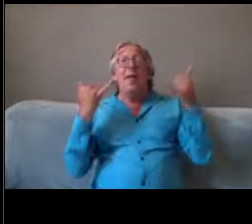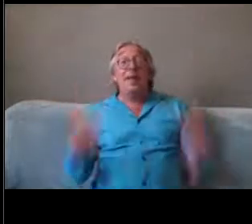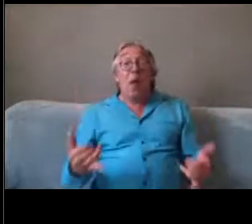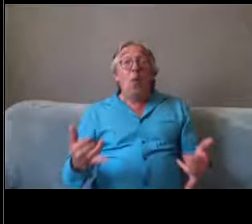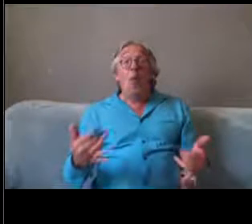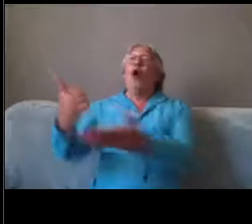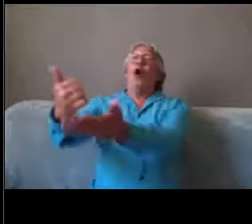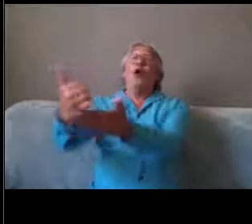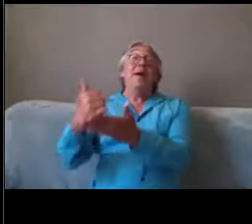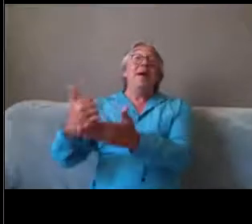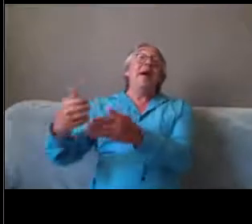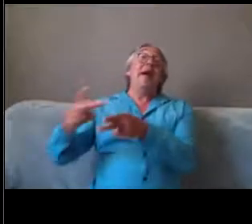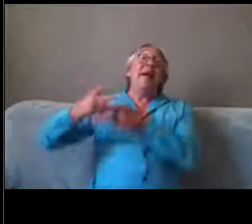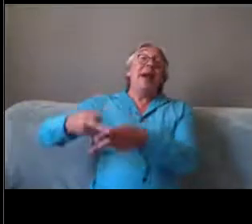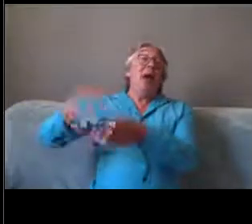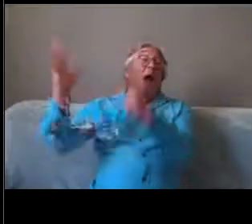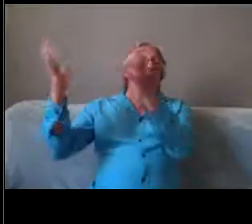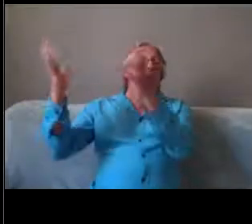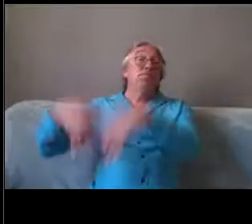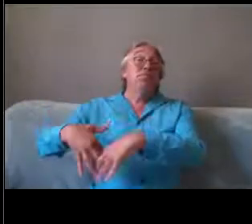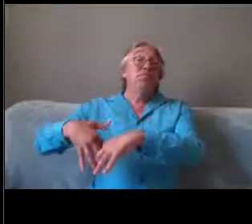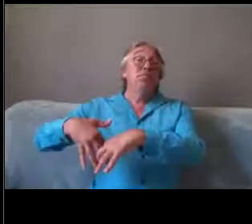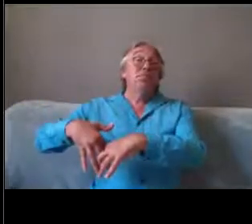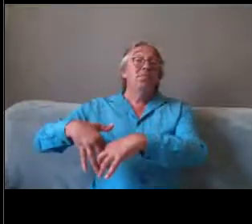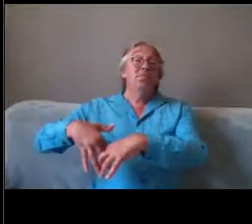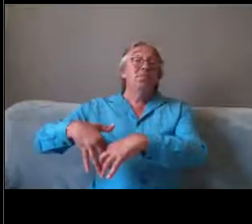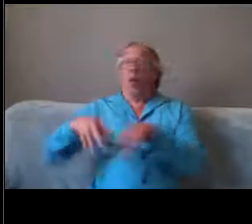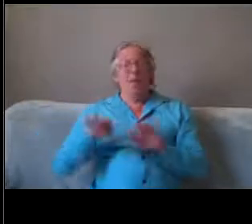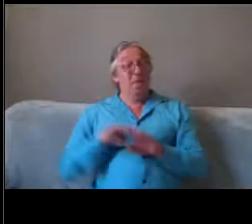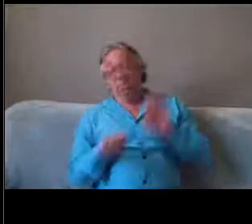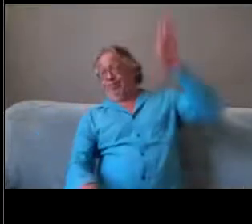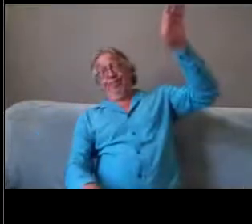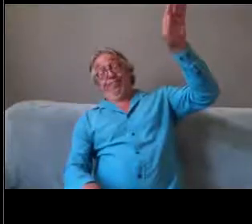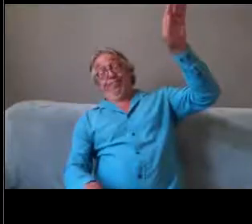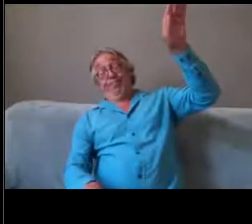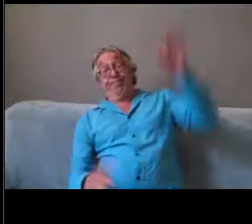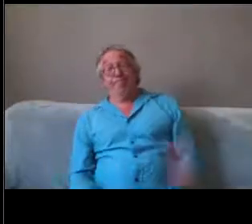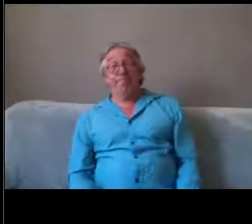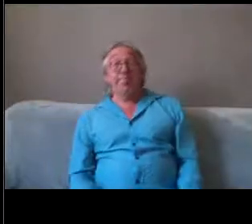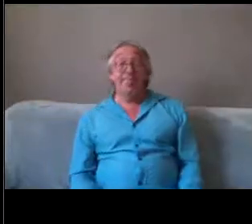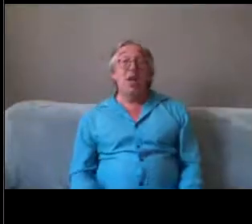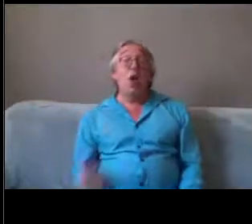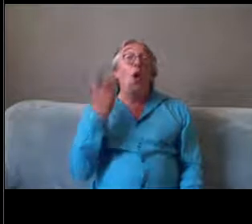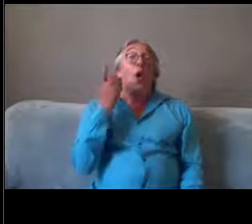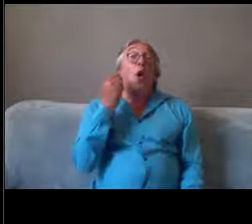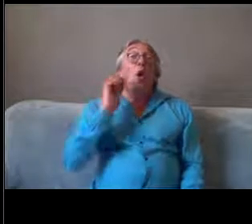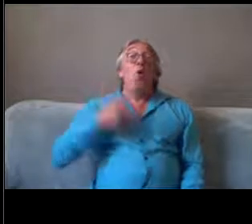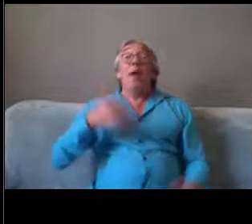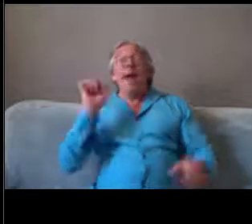So, for the moment, apart from the numbers and the participation in statistical terms,